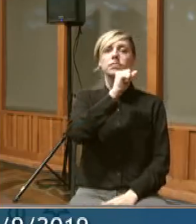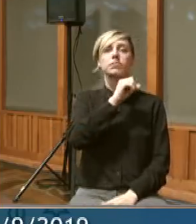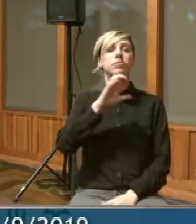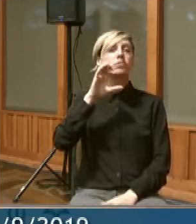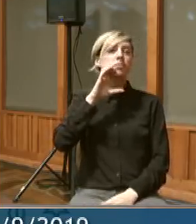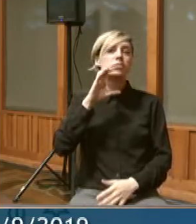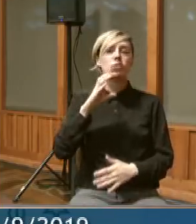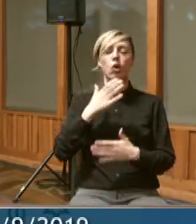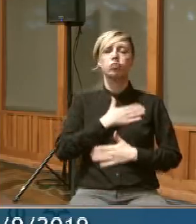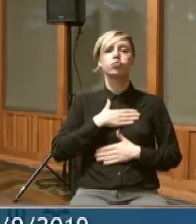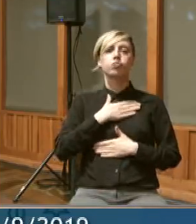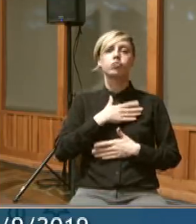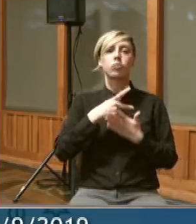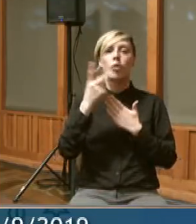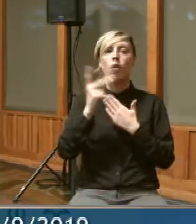BEEN UNDERFUNDED BY THE GENERAL FUND IS NOW FULLY FUNDED BY THE